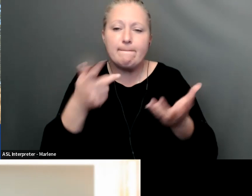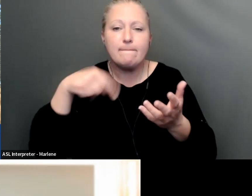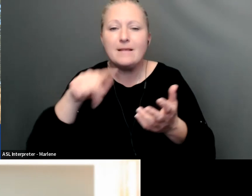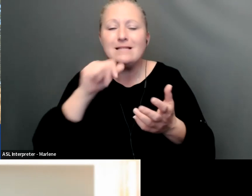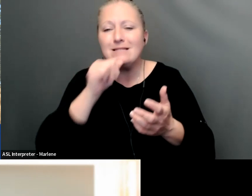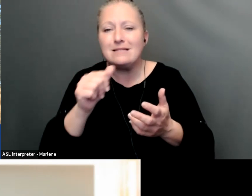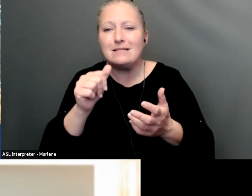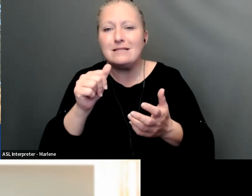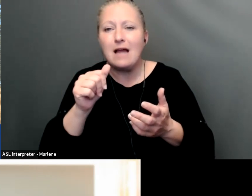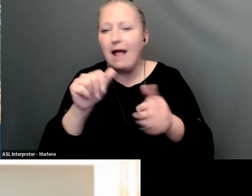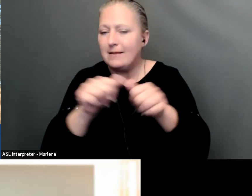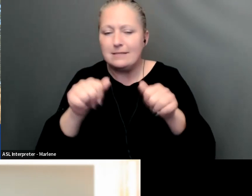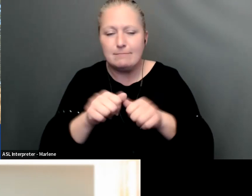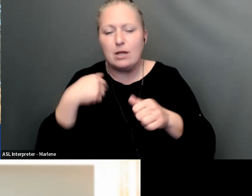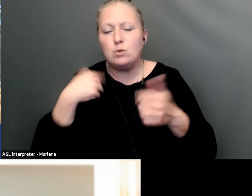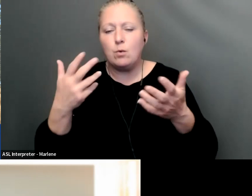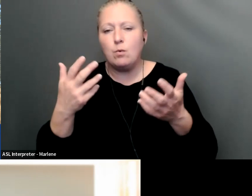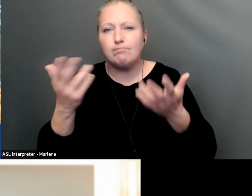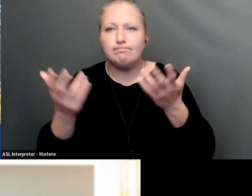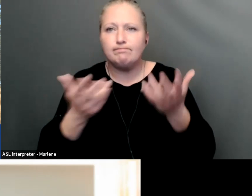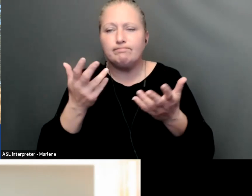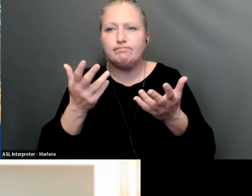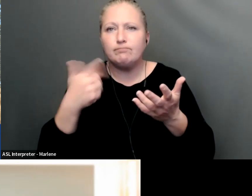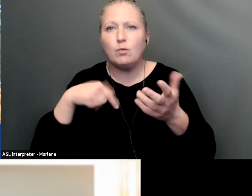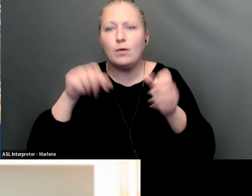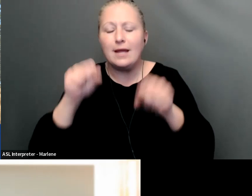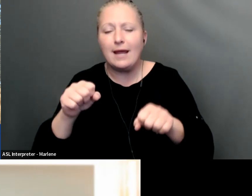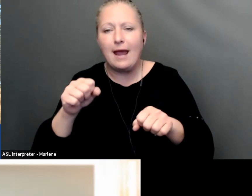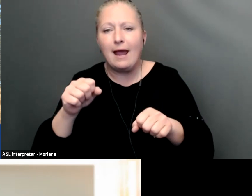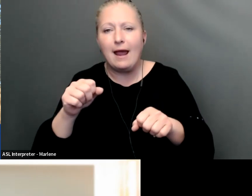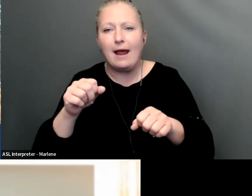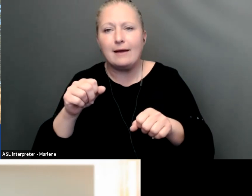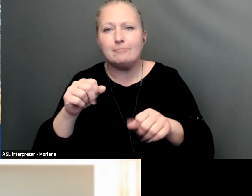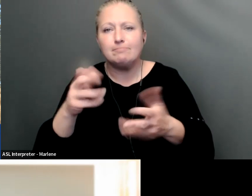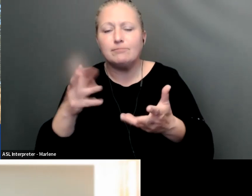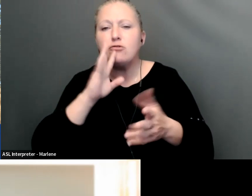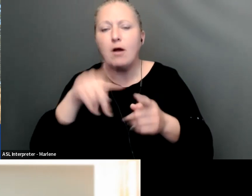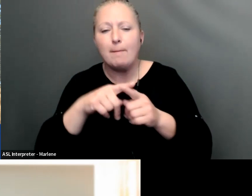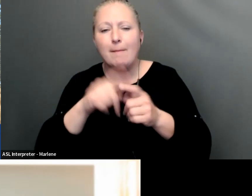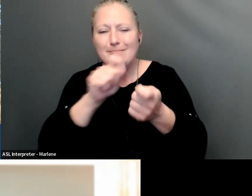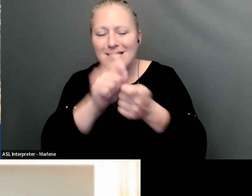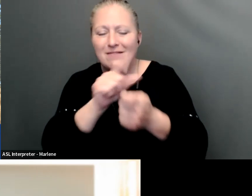the space where we wanna or are able to get into speaking about specific legislation. And that's,